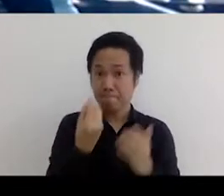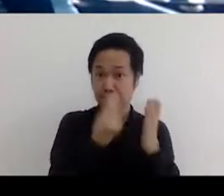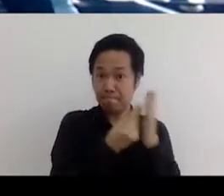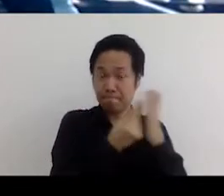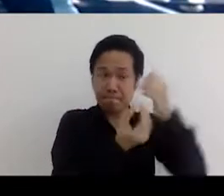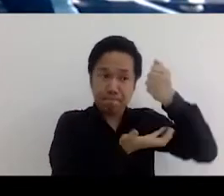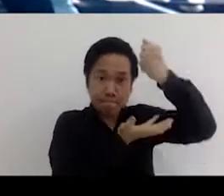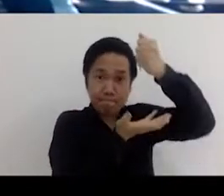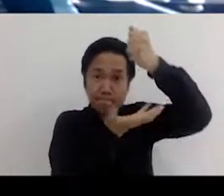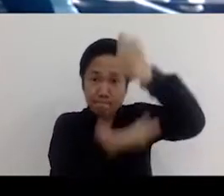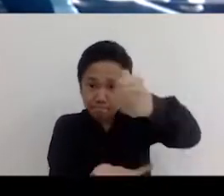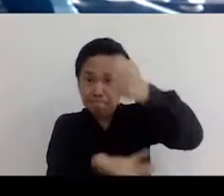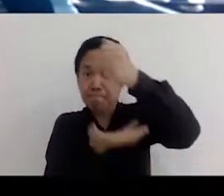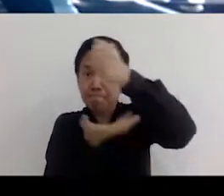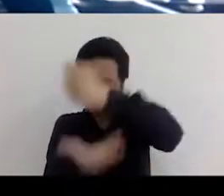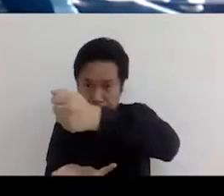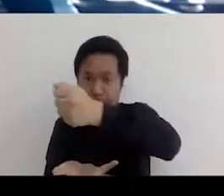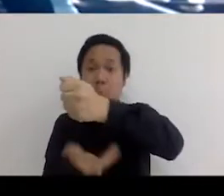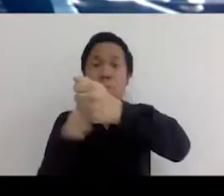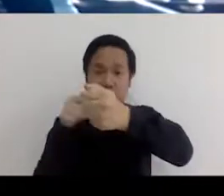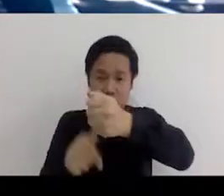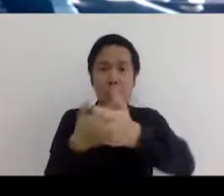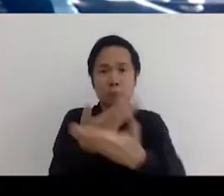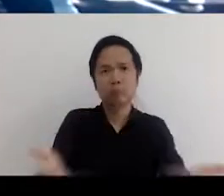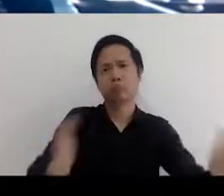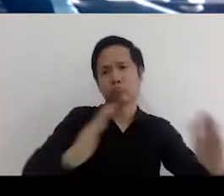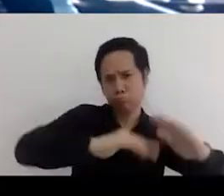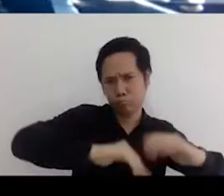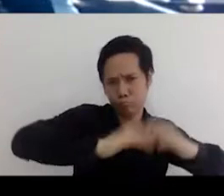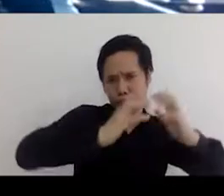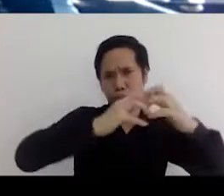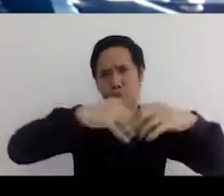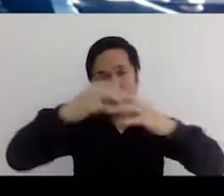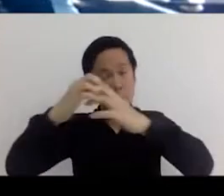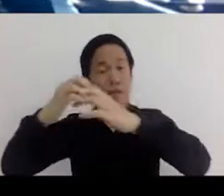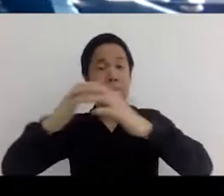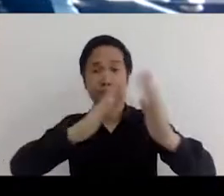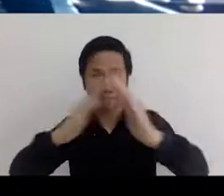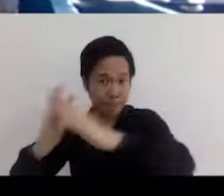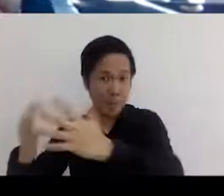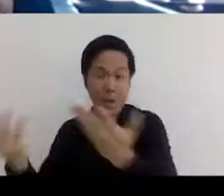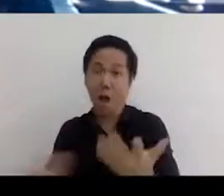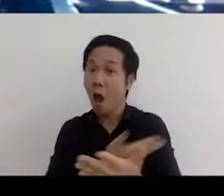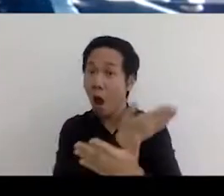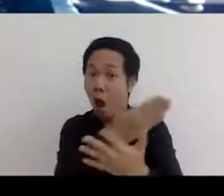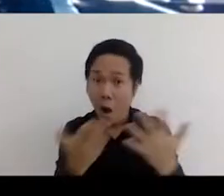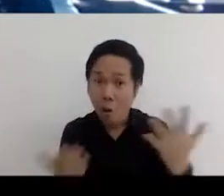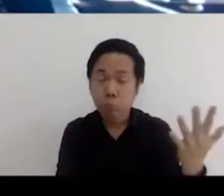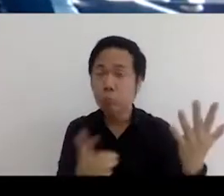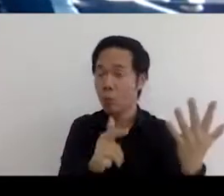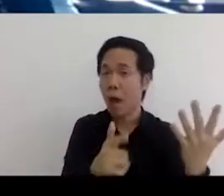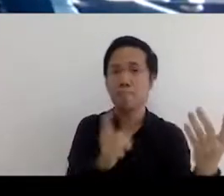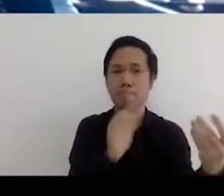Then of course, we are training our staff and we are addressing these issues with our staff, so that they know exactly what it means,